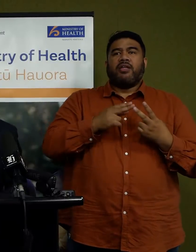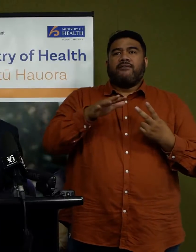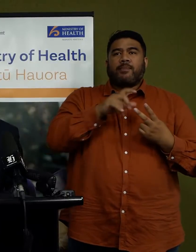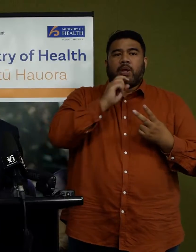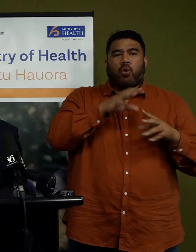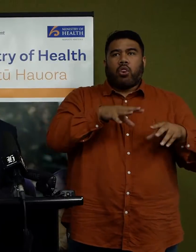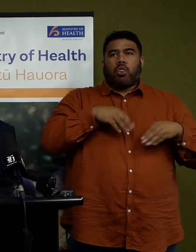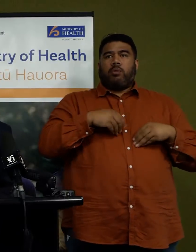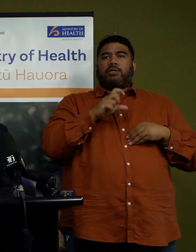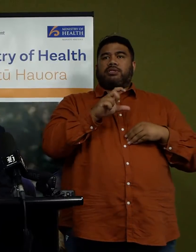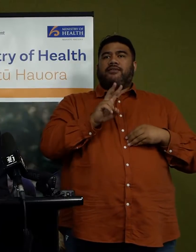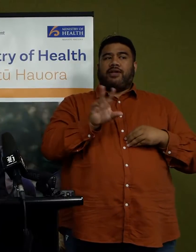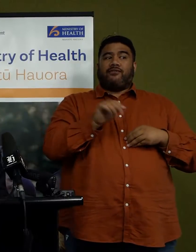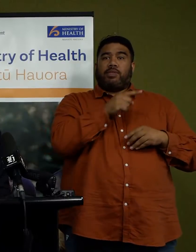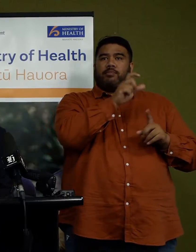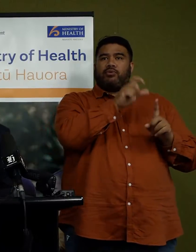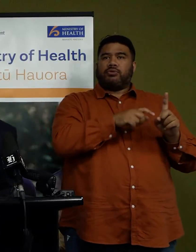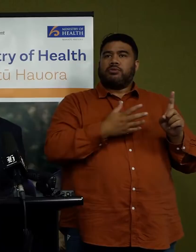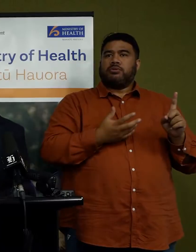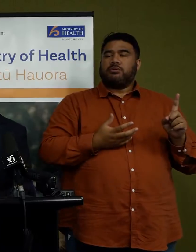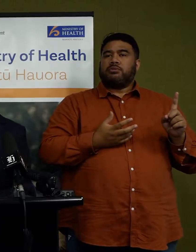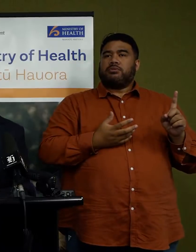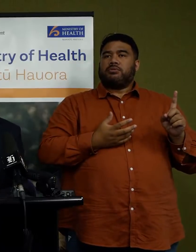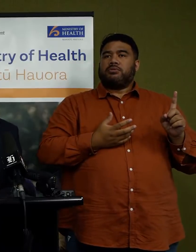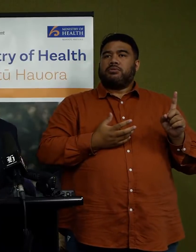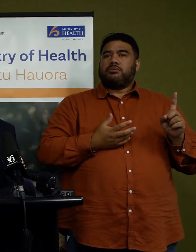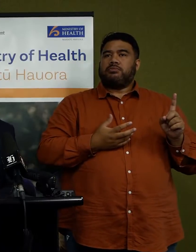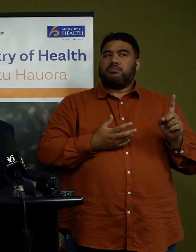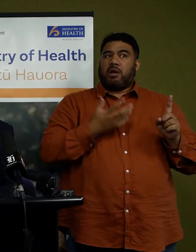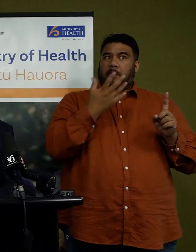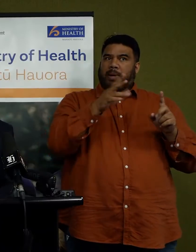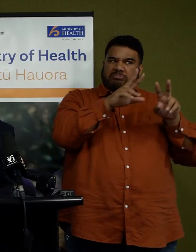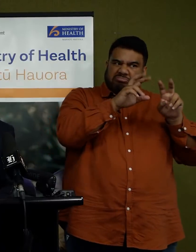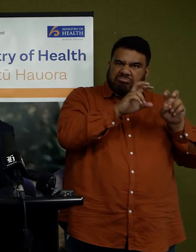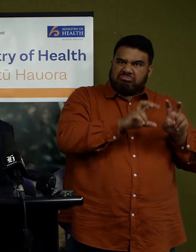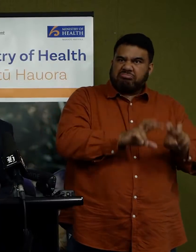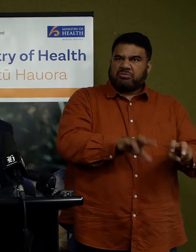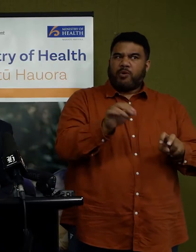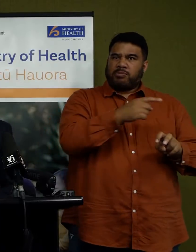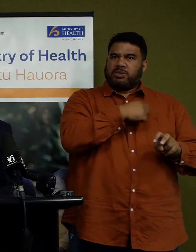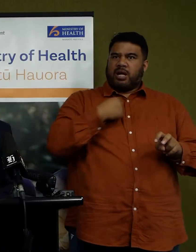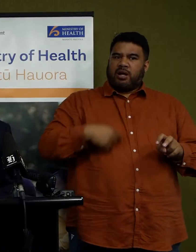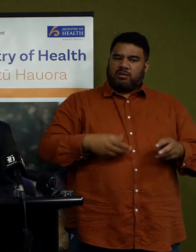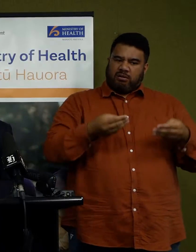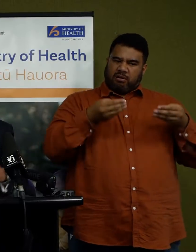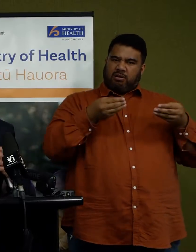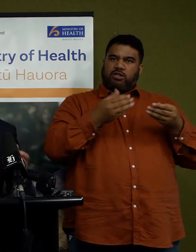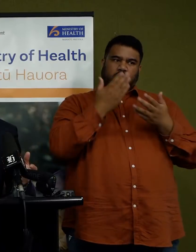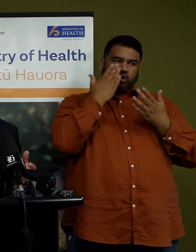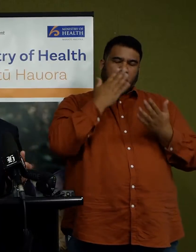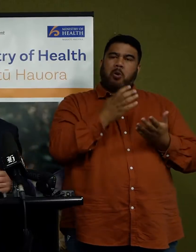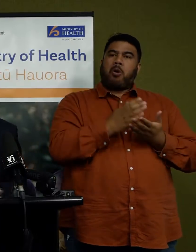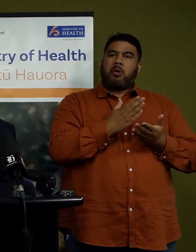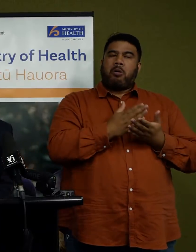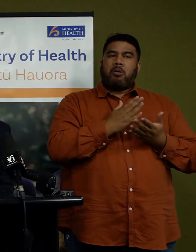And that was found through this exhaustive look at the data from China, which, as we know, has had the outbreak the longest and has